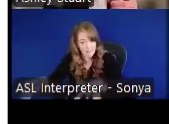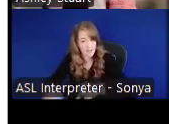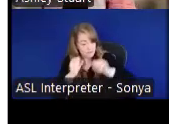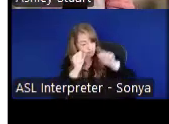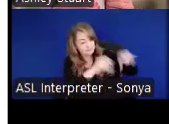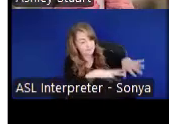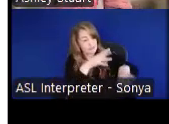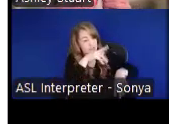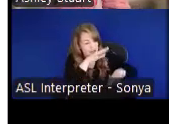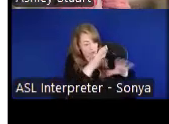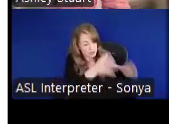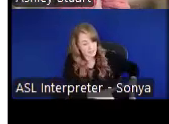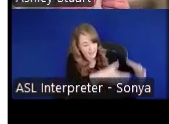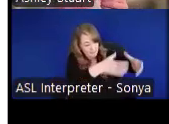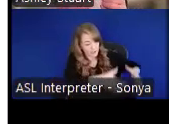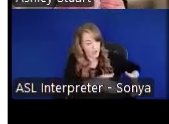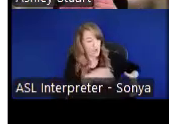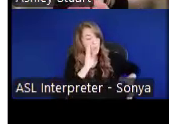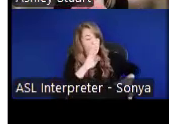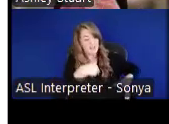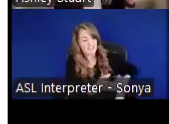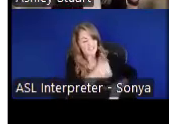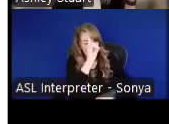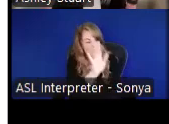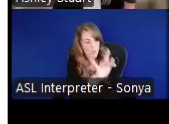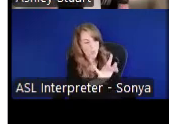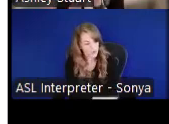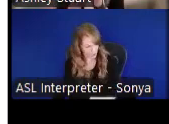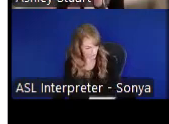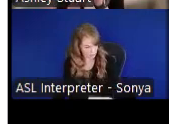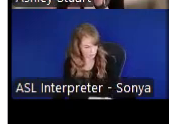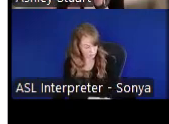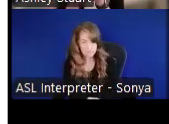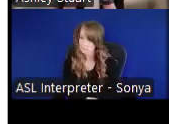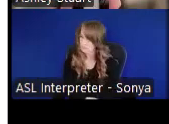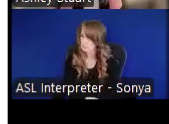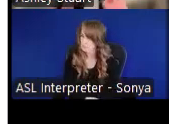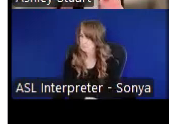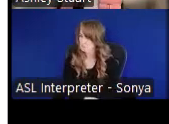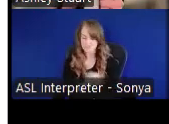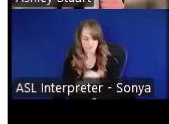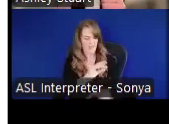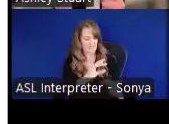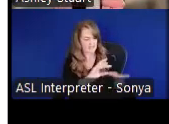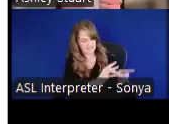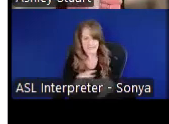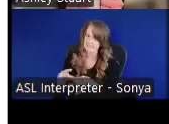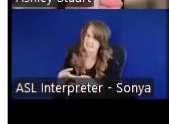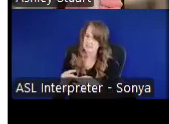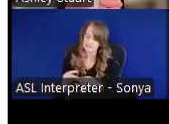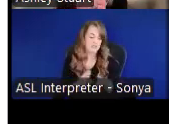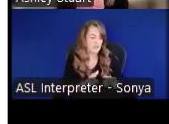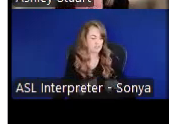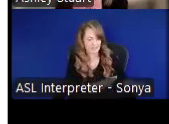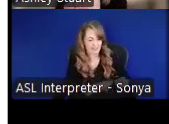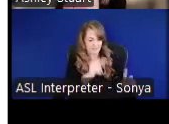Will earn a quarter, right? There's a direct link between the behavior and what the outcome of that behavior is